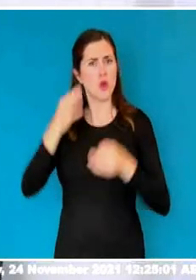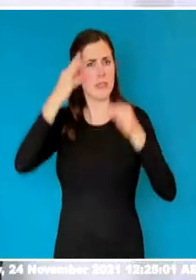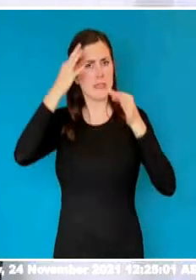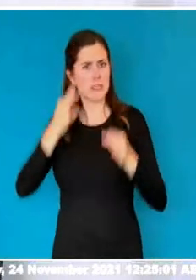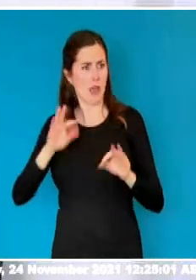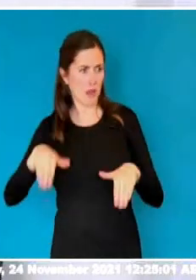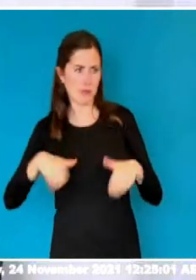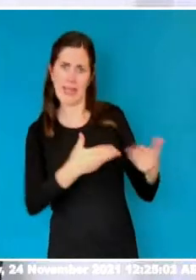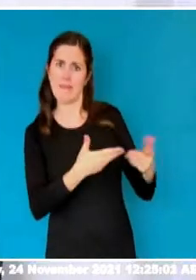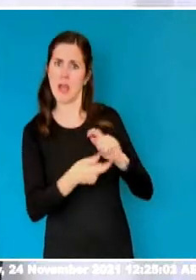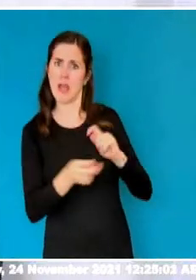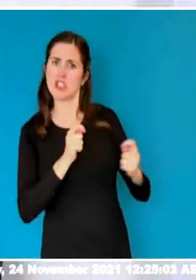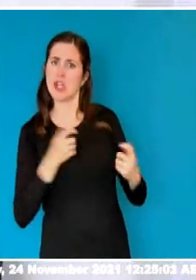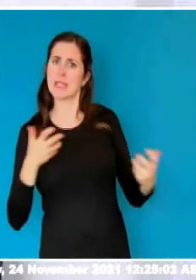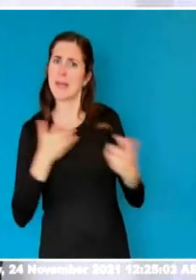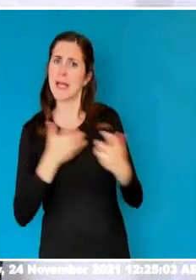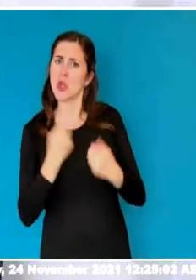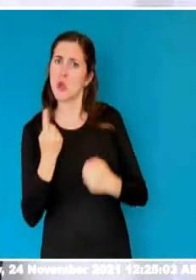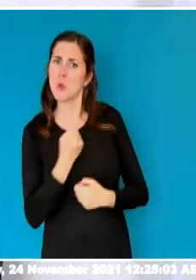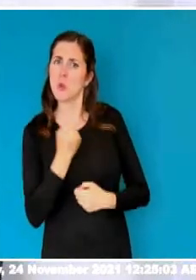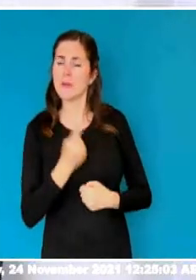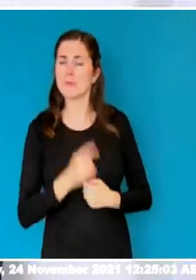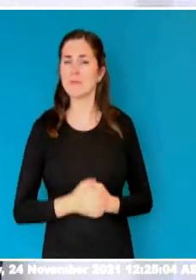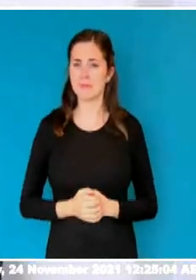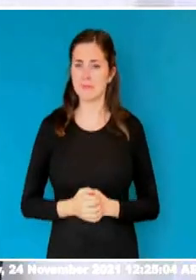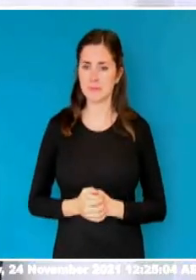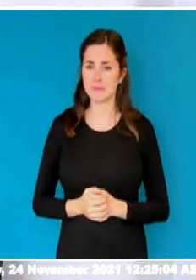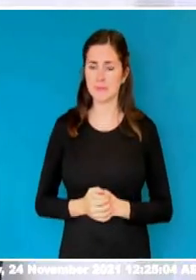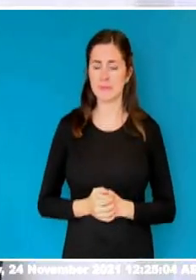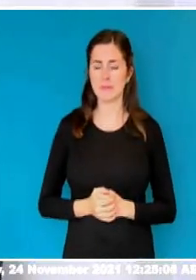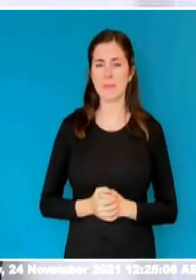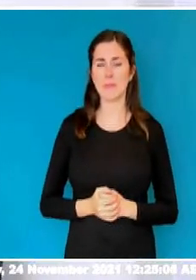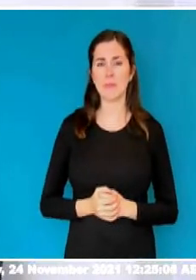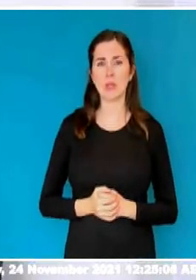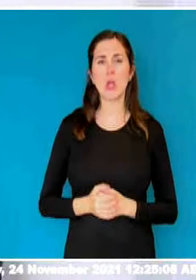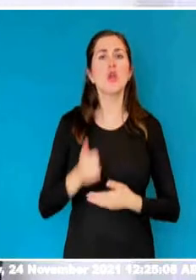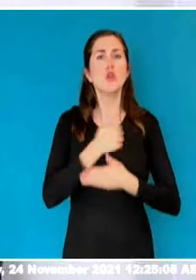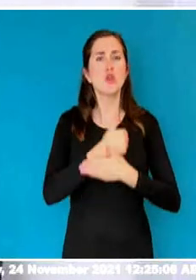adjustments? MR HUDSON: So in most cases the decision is made by the local manager.